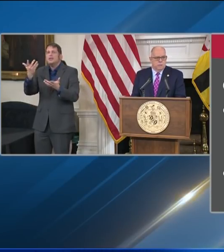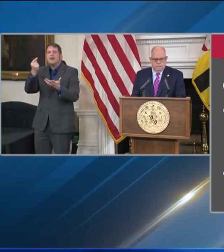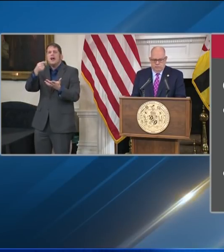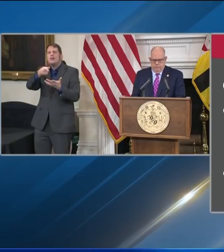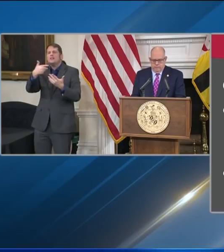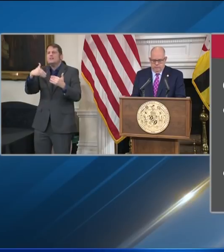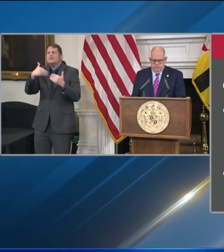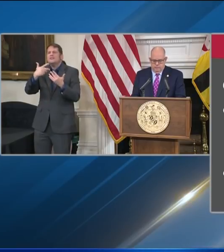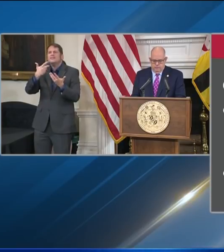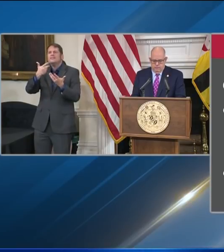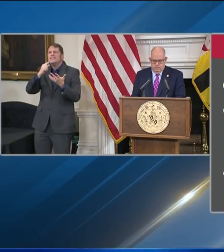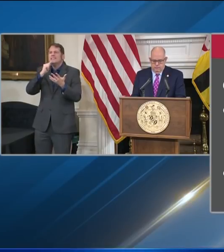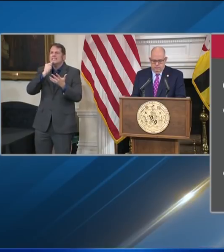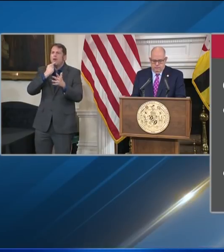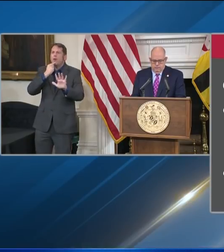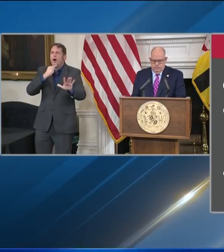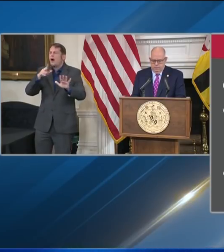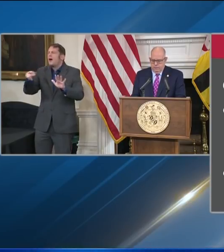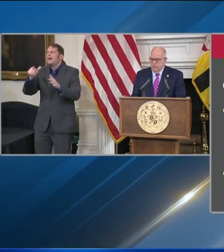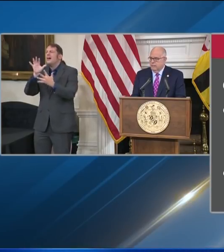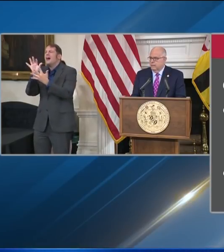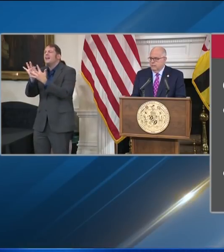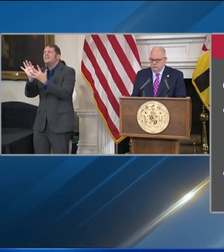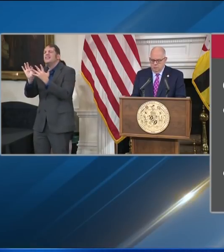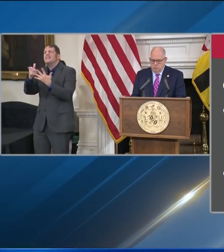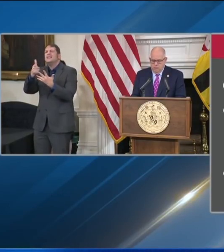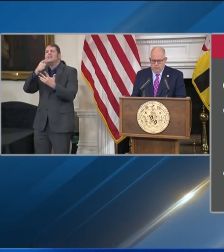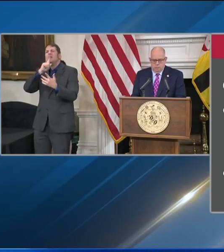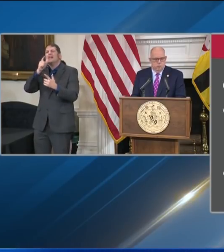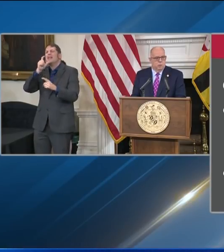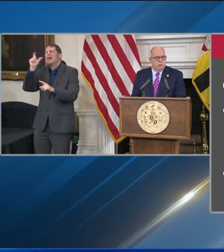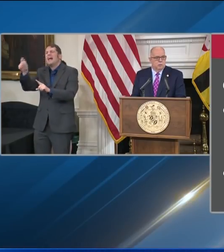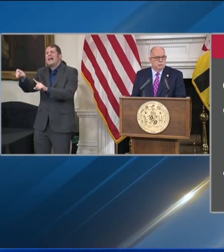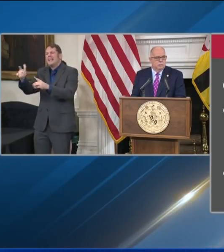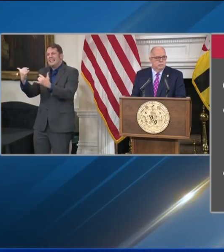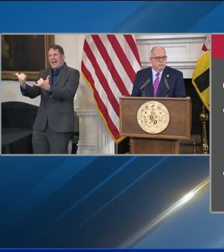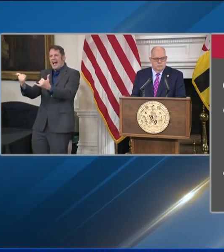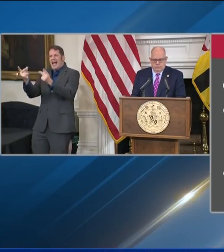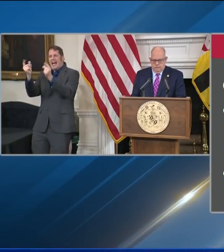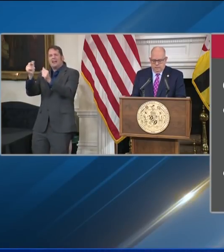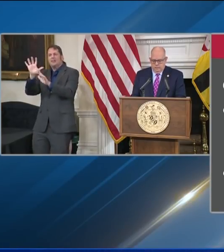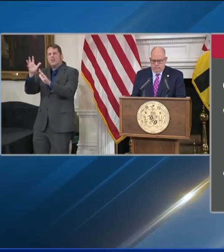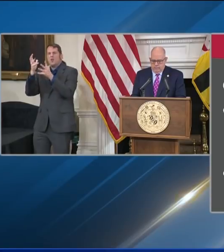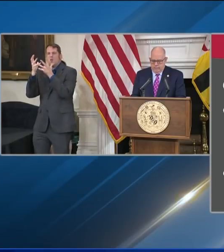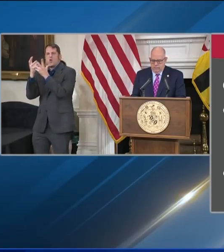AVOID ANY ELECTIVE PROCEDURE ADMISSIONS THAT ARE NOT URGENT OR LIFE-SAVING.